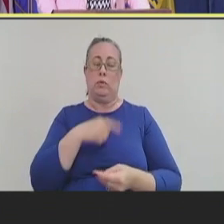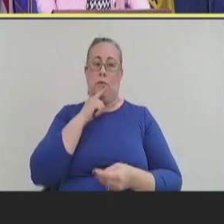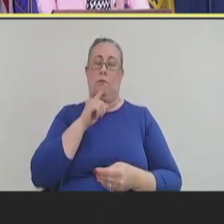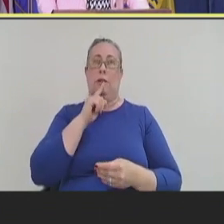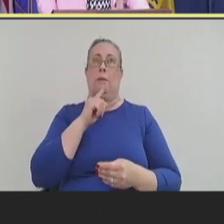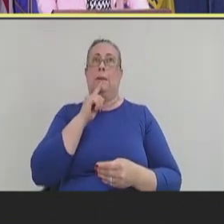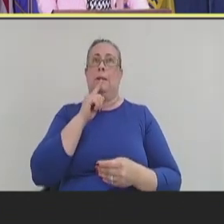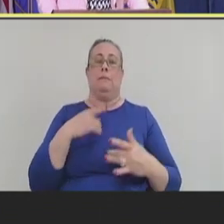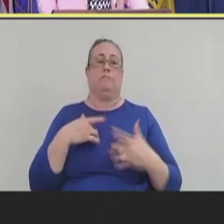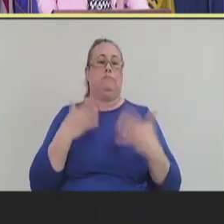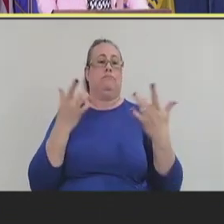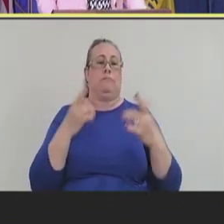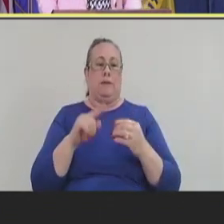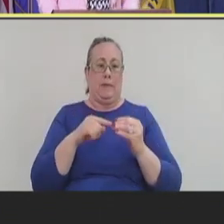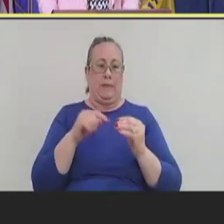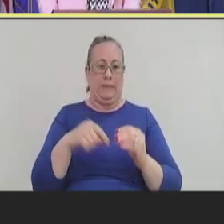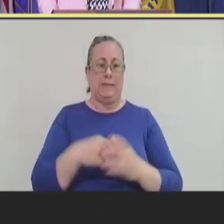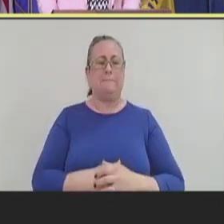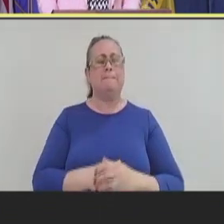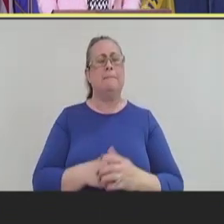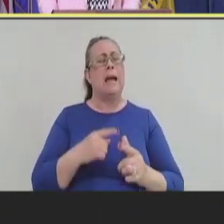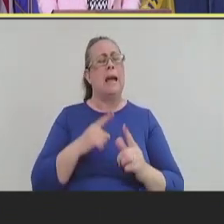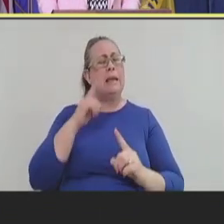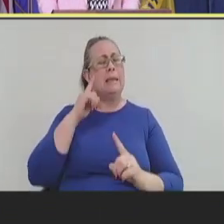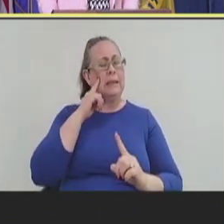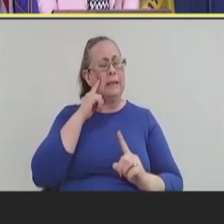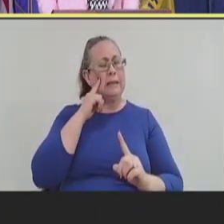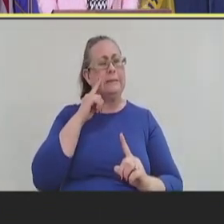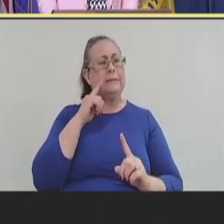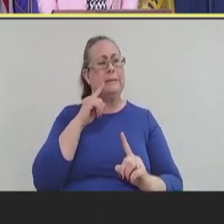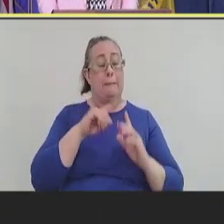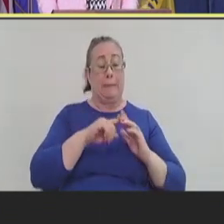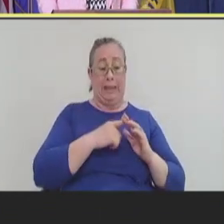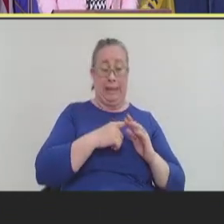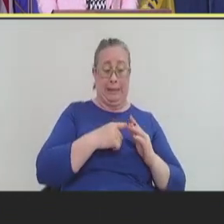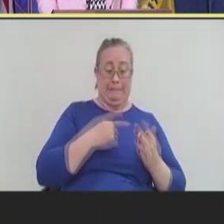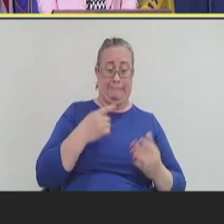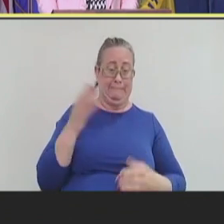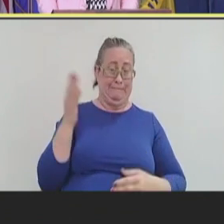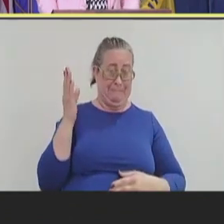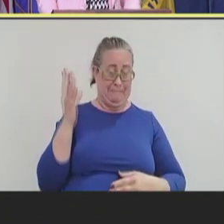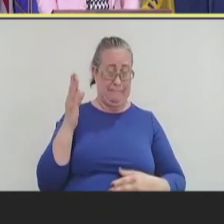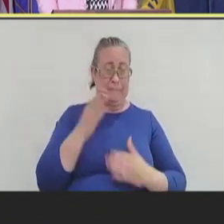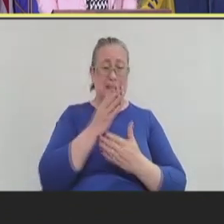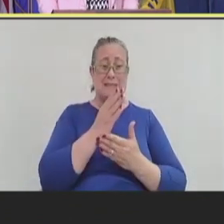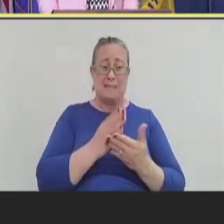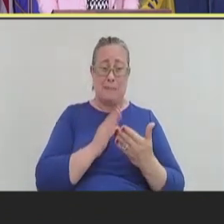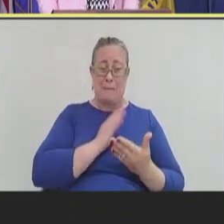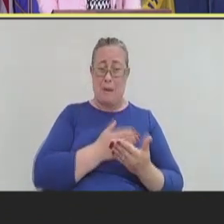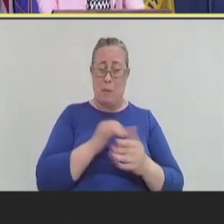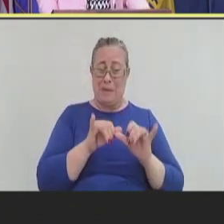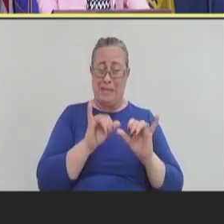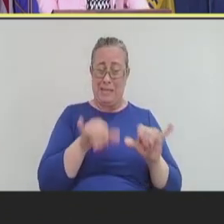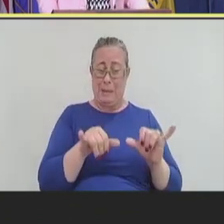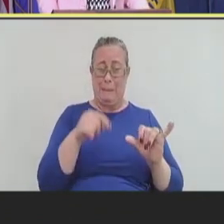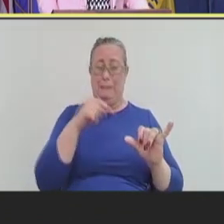And then I think sort of stepping back, as I noted in the very beginning, some of our systems are 30-plus years old. And we're at the point where we really need